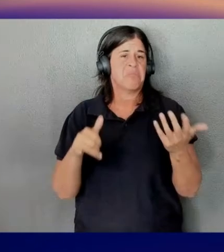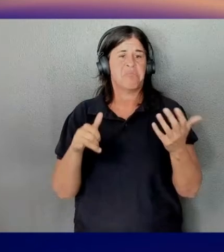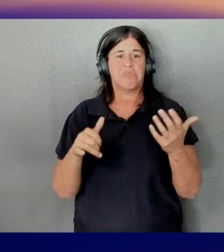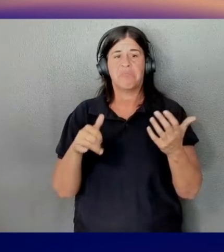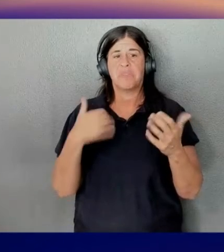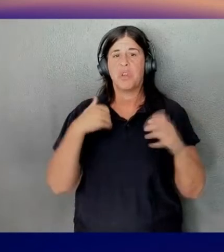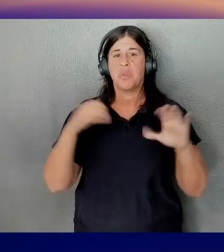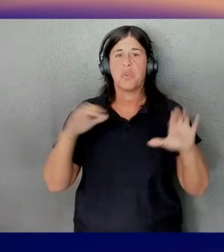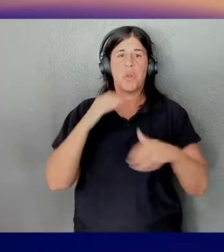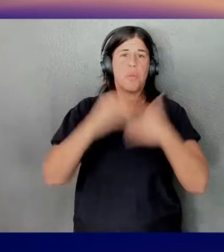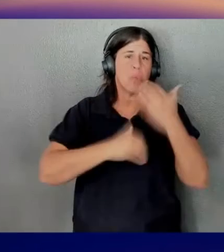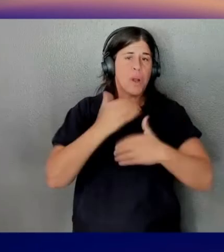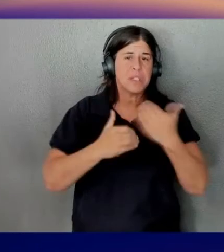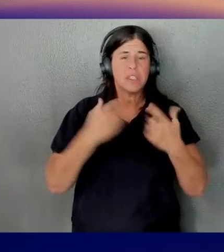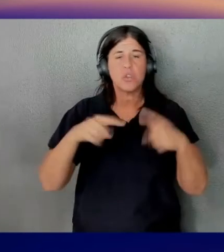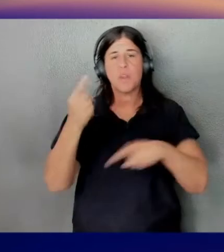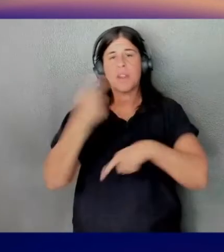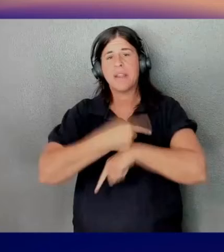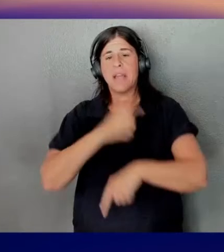so that the dataset quality is good enough.